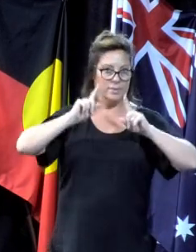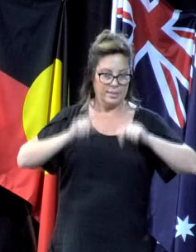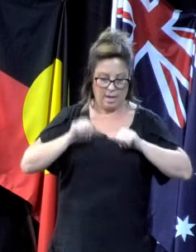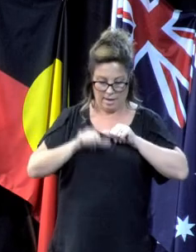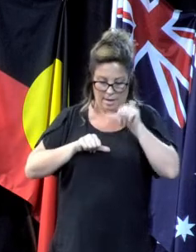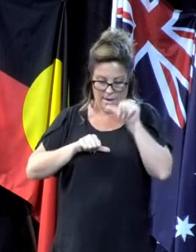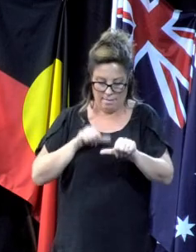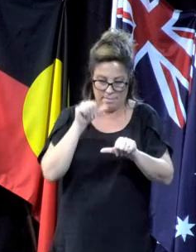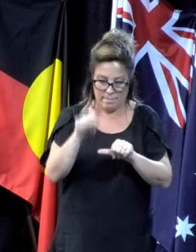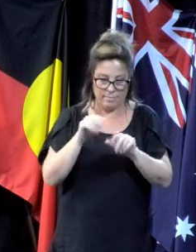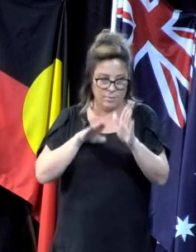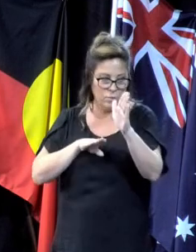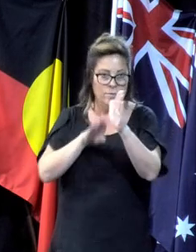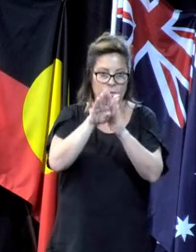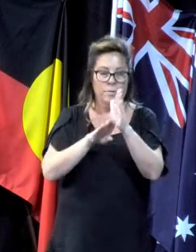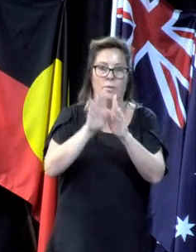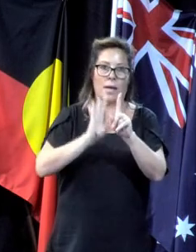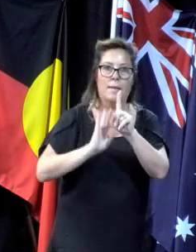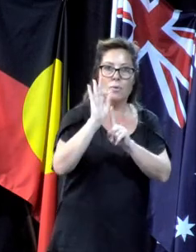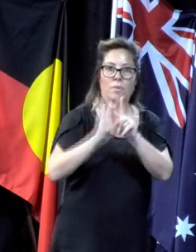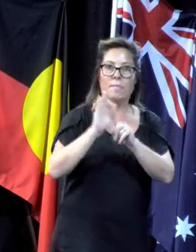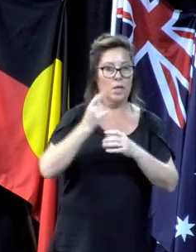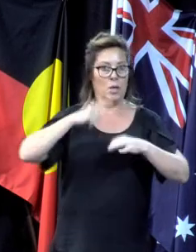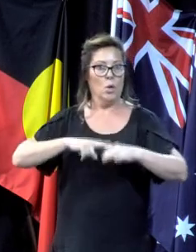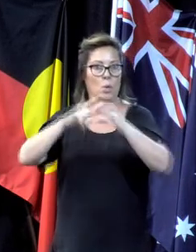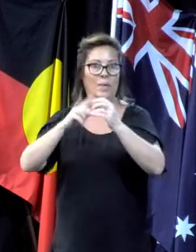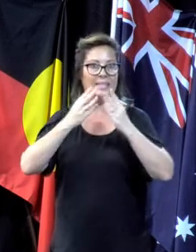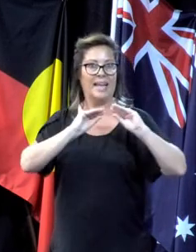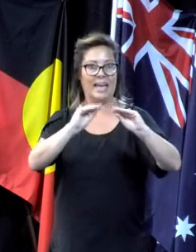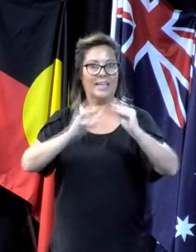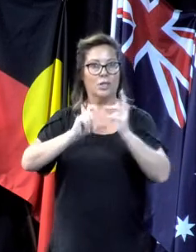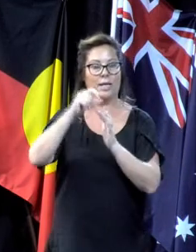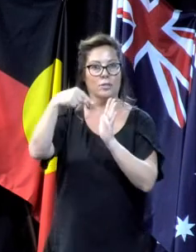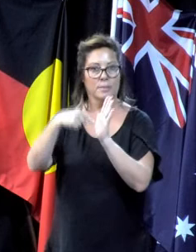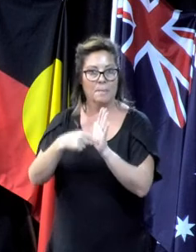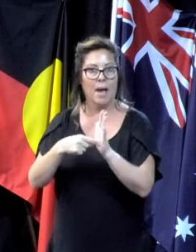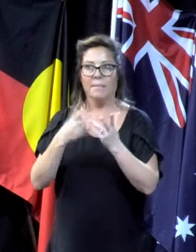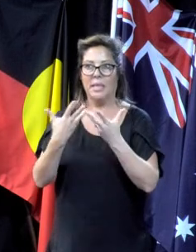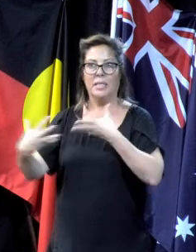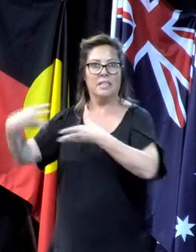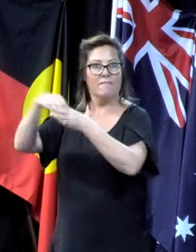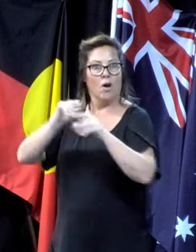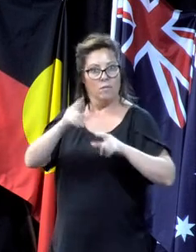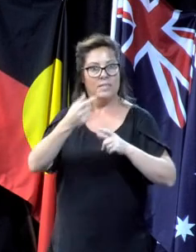Education Department is very much part of that, that every student succeeding, and we tend not to talk in labels any more.